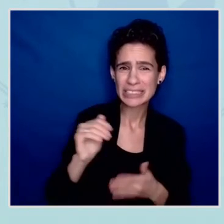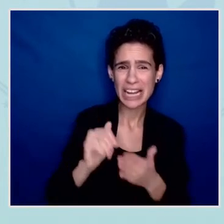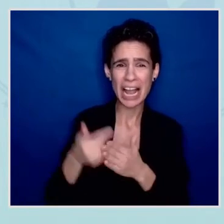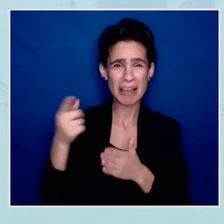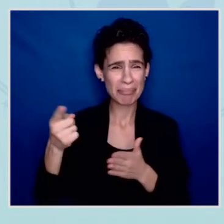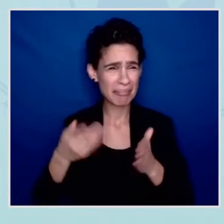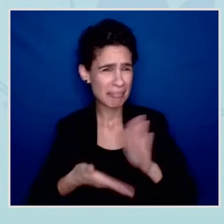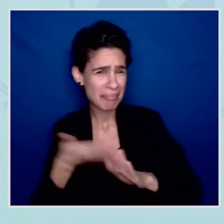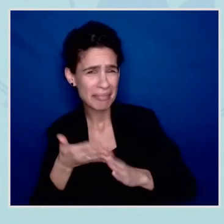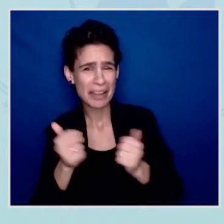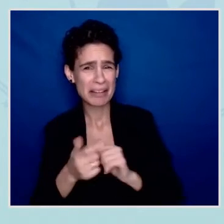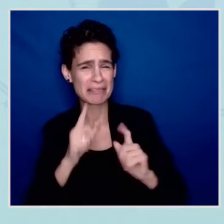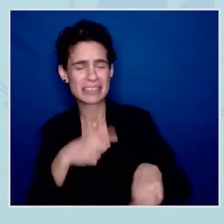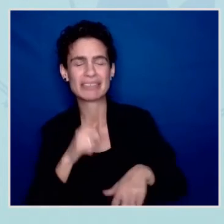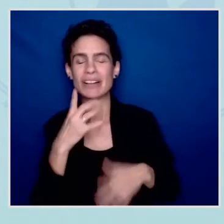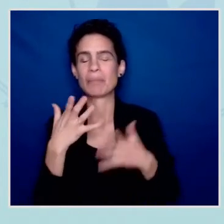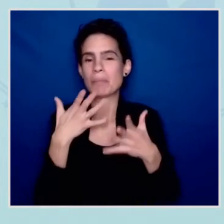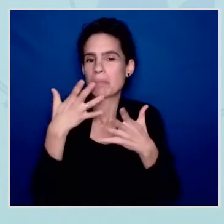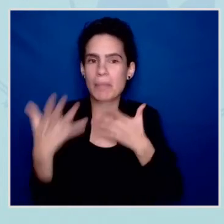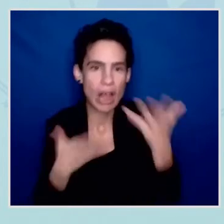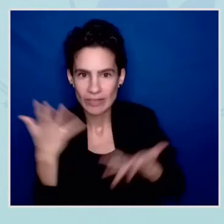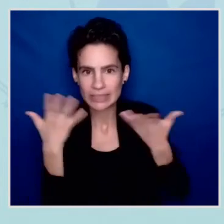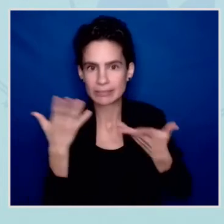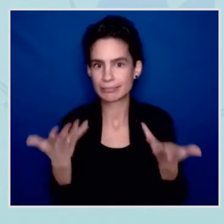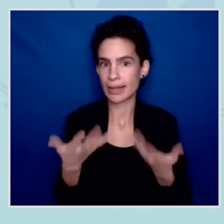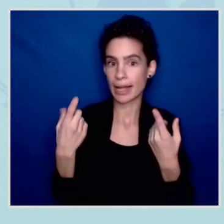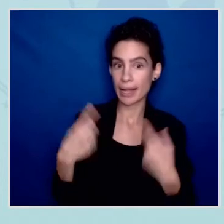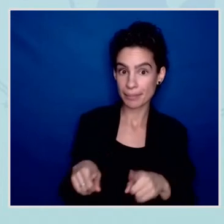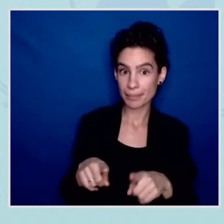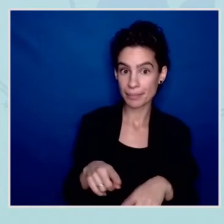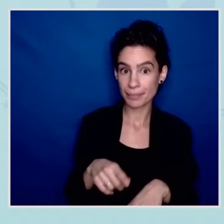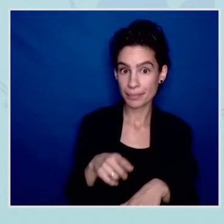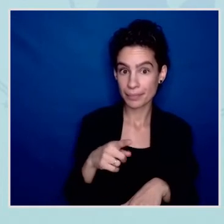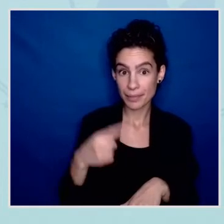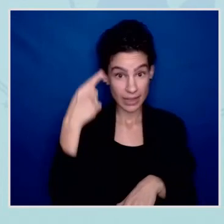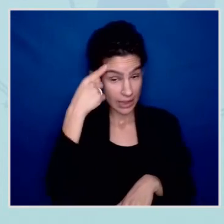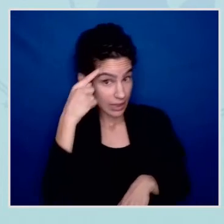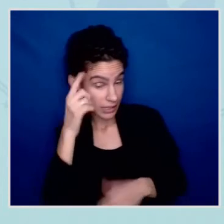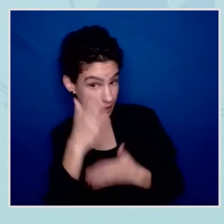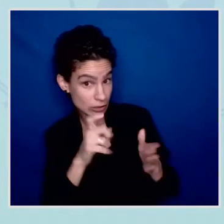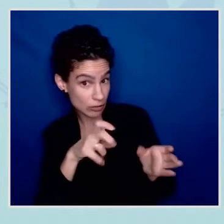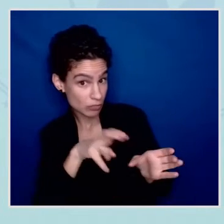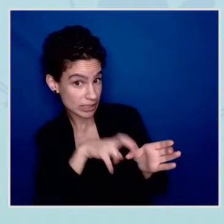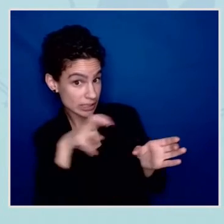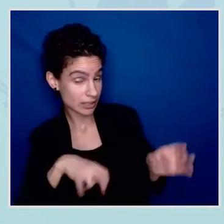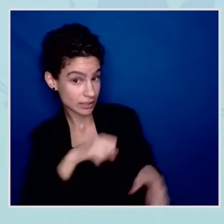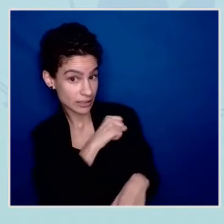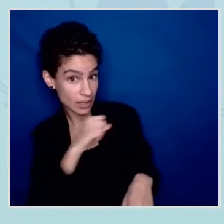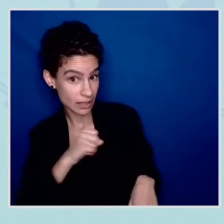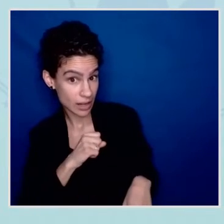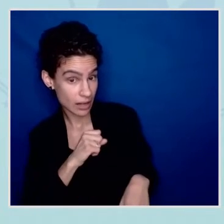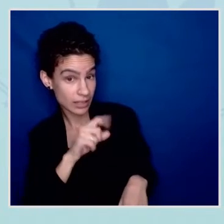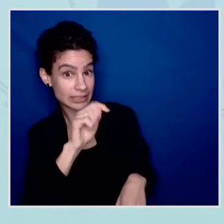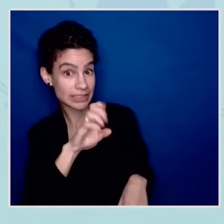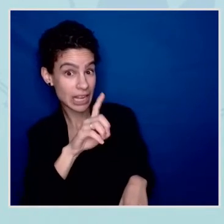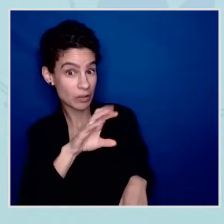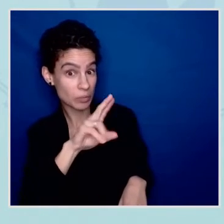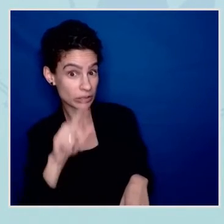REPUBLICAN COLLEAGUES, TALK ABOUT HOW SHAMEFUL IT IS OF THE WAY TED CRUZ AND OTHERS ARE